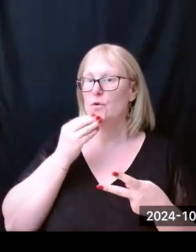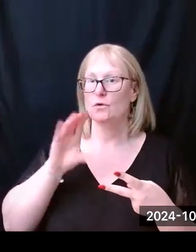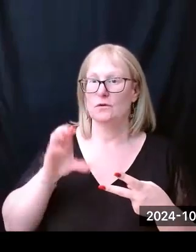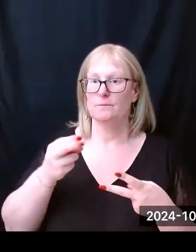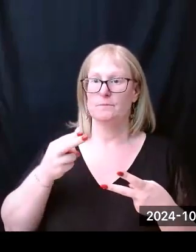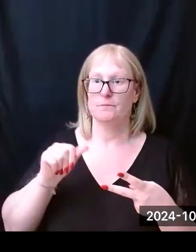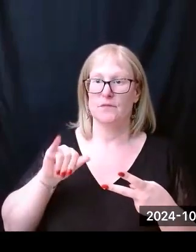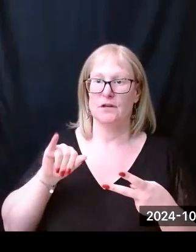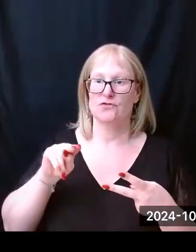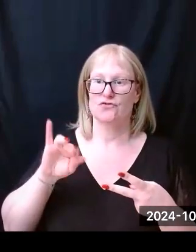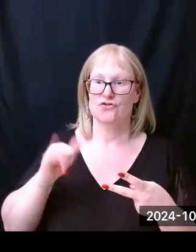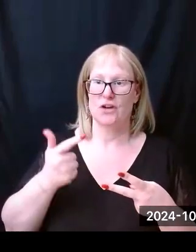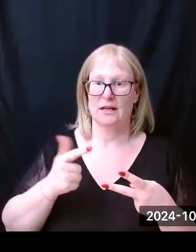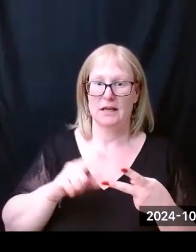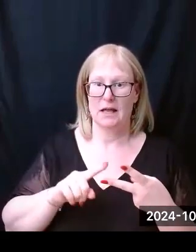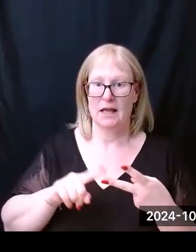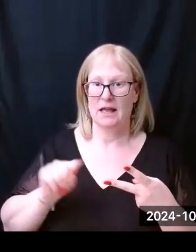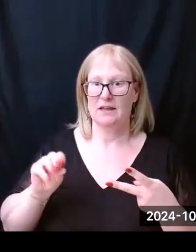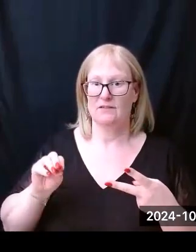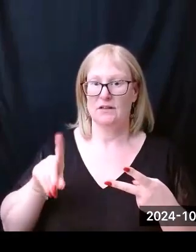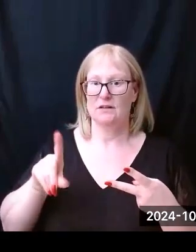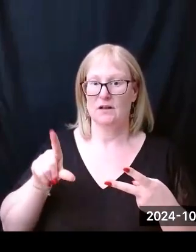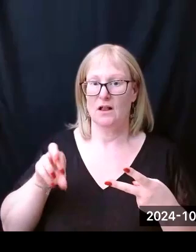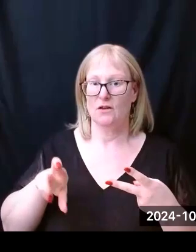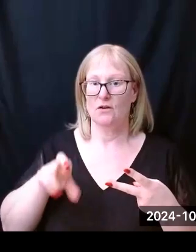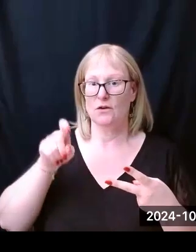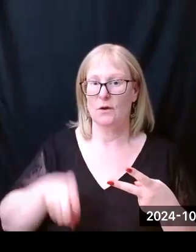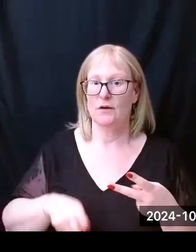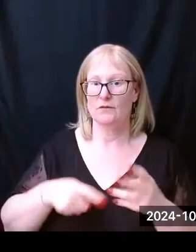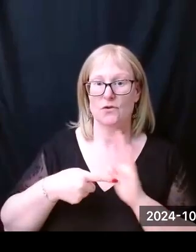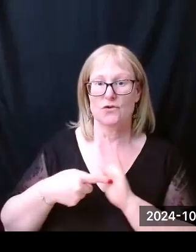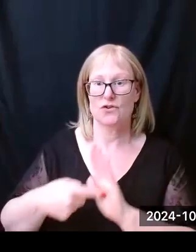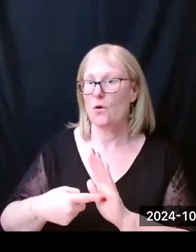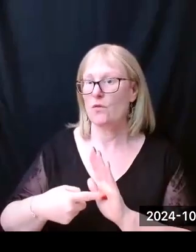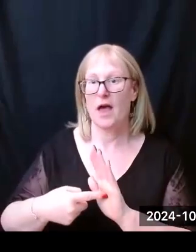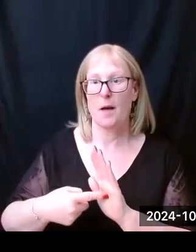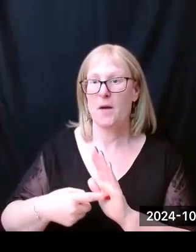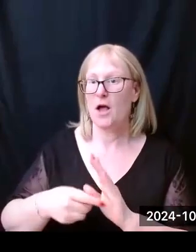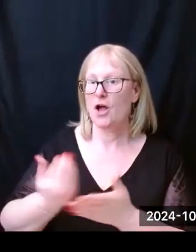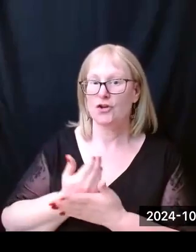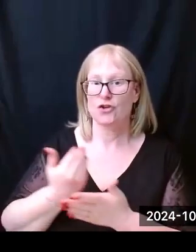even toddlers, sometimes you have to show them a brand new food 20 times before they're even willing to touch it.